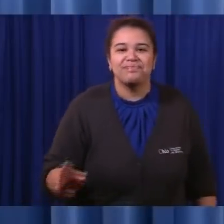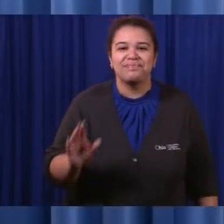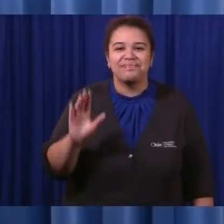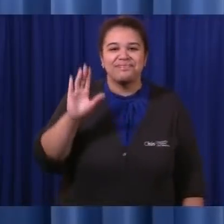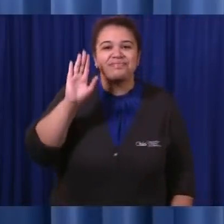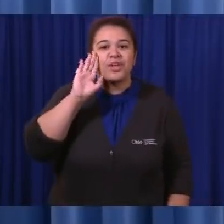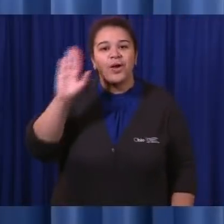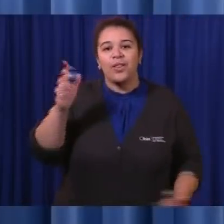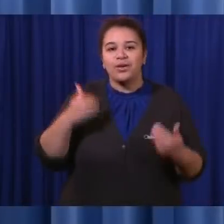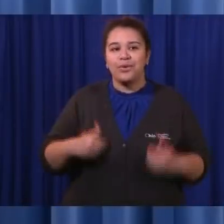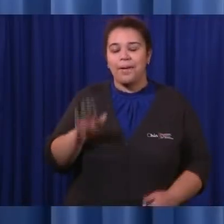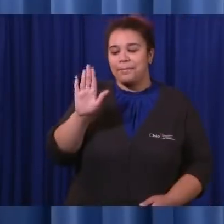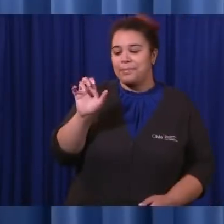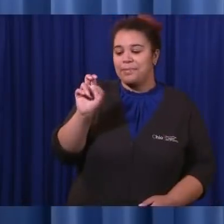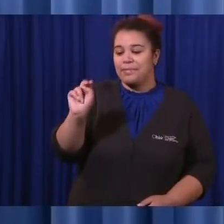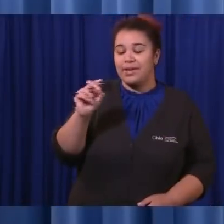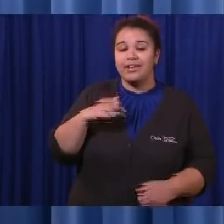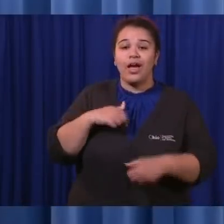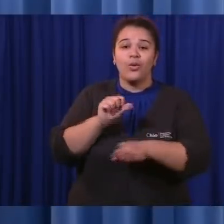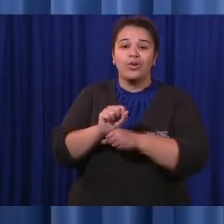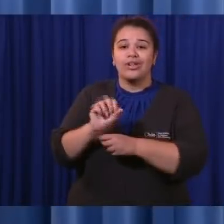BE BACK IN TOUCH WITH EVERYBODY